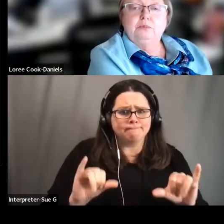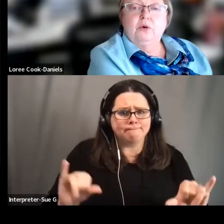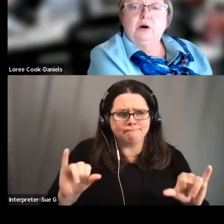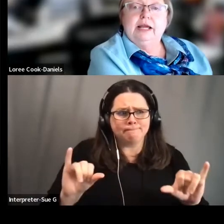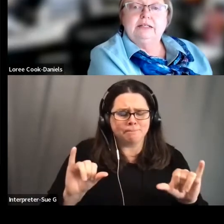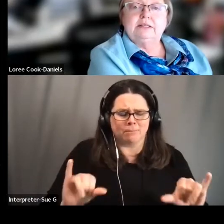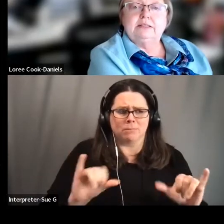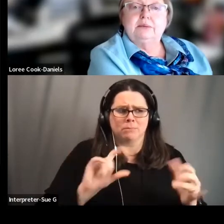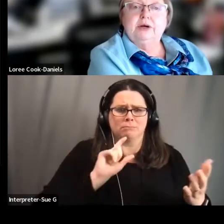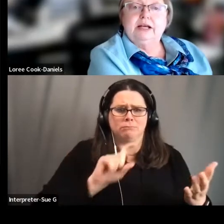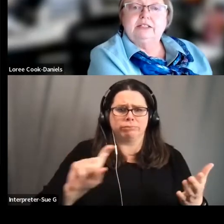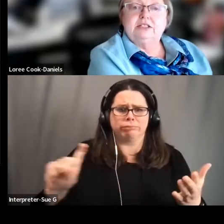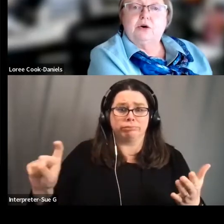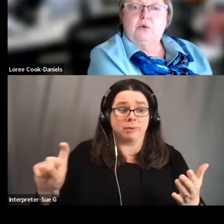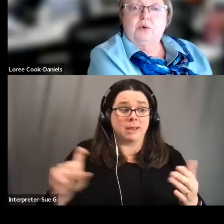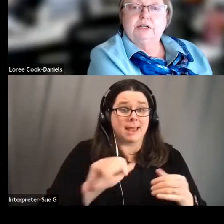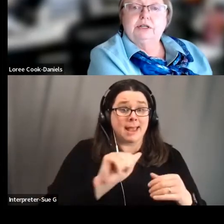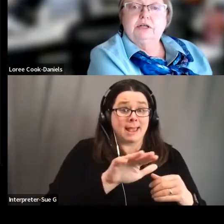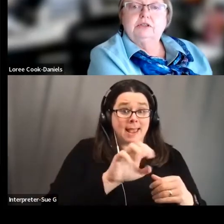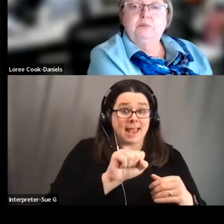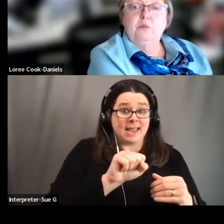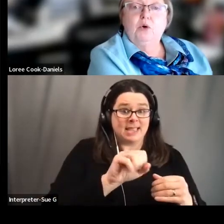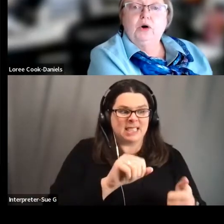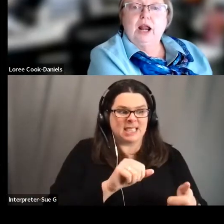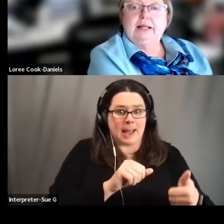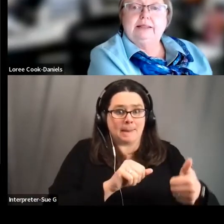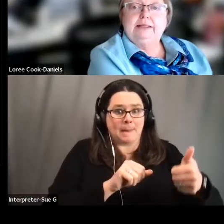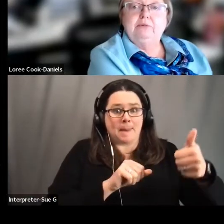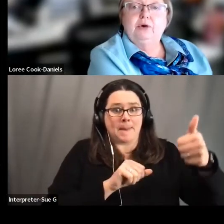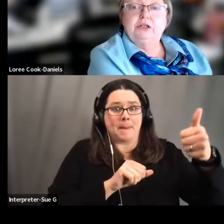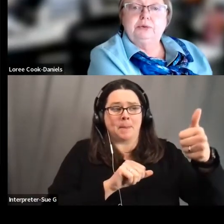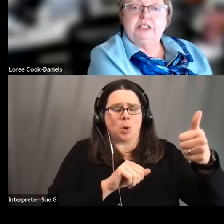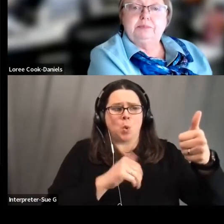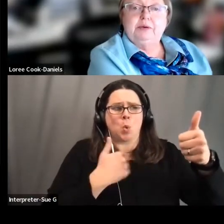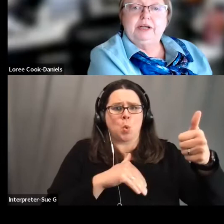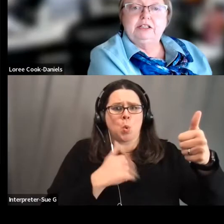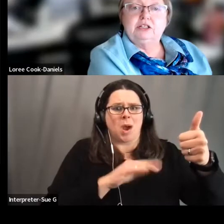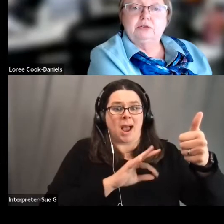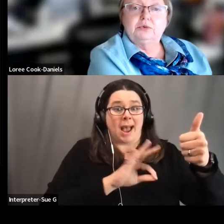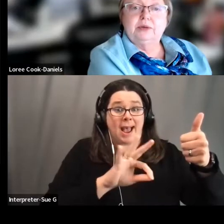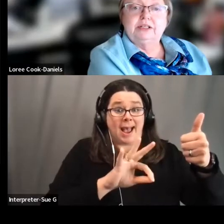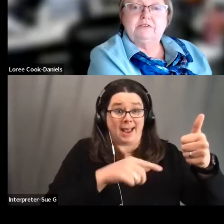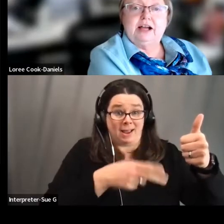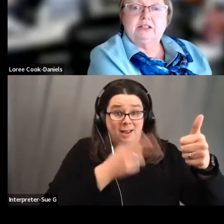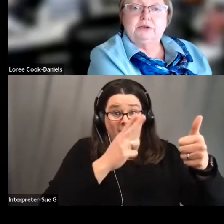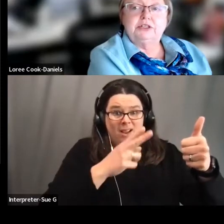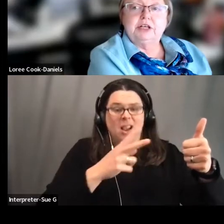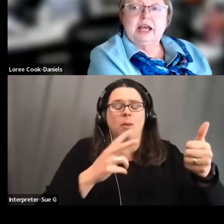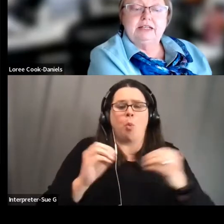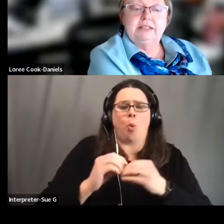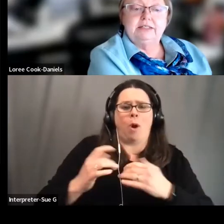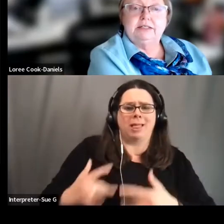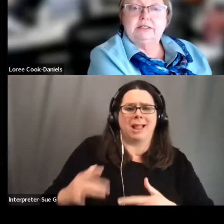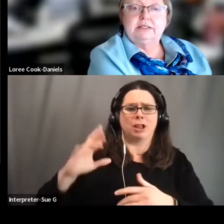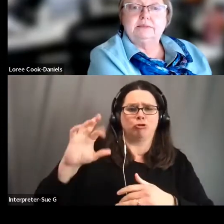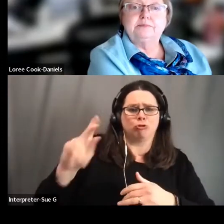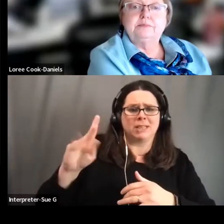The more ACEs someone had scored, the more likely they were to experience those risk factors and diseases.